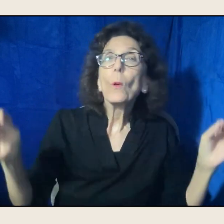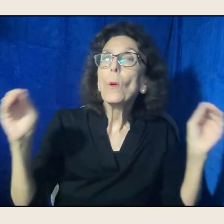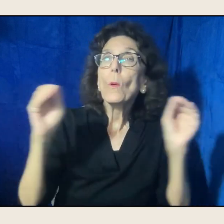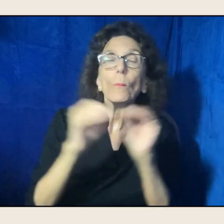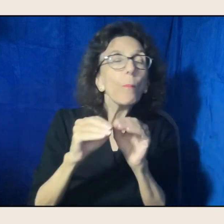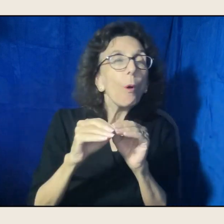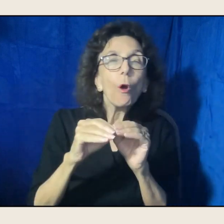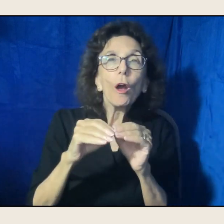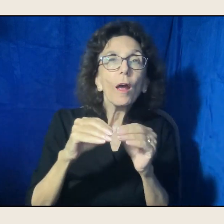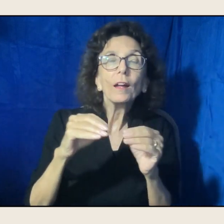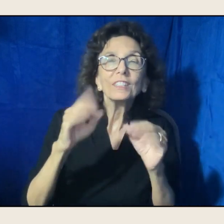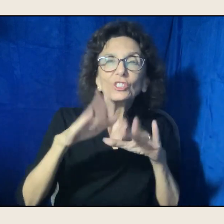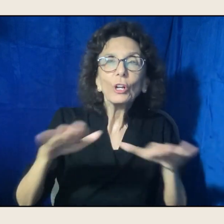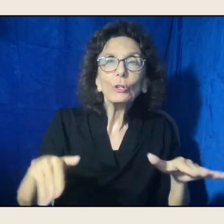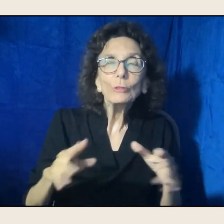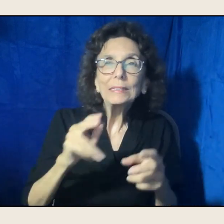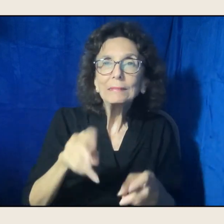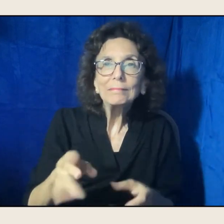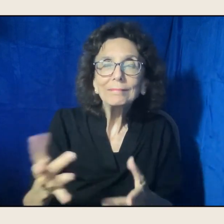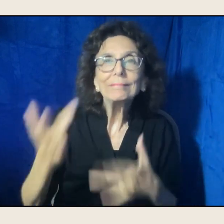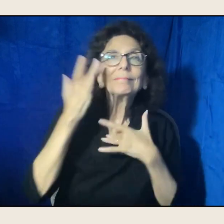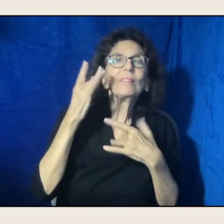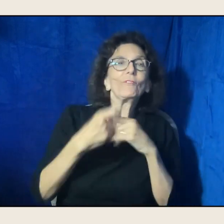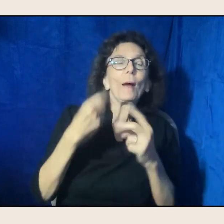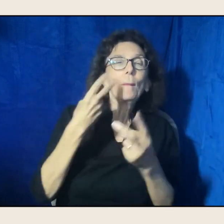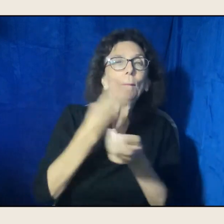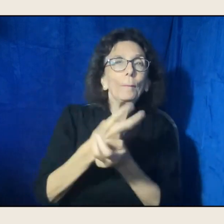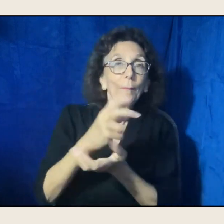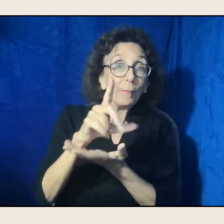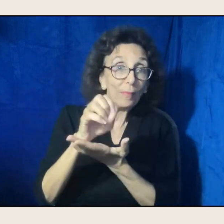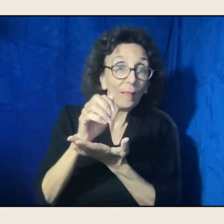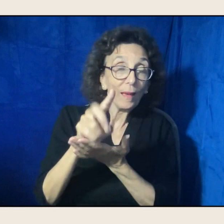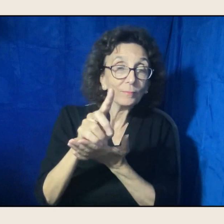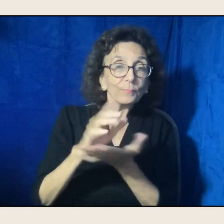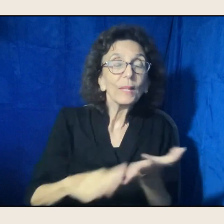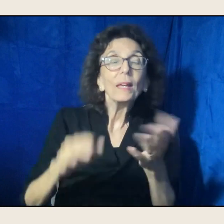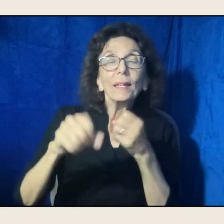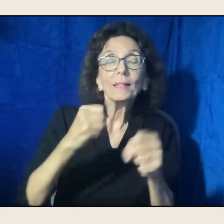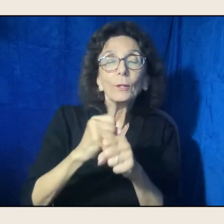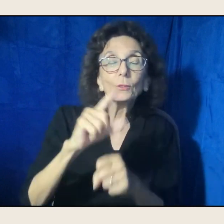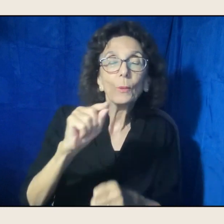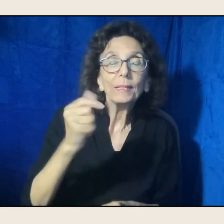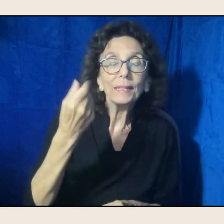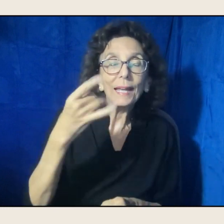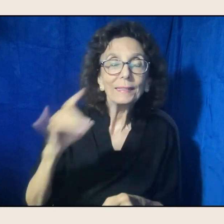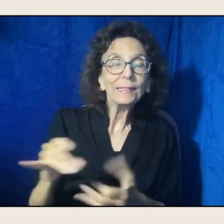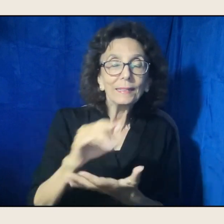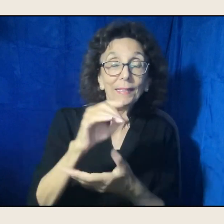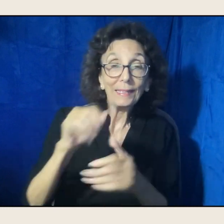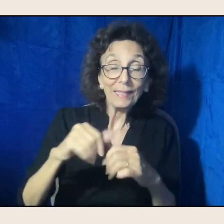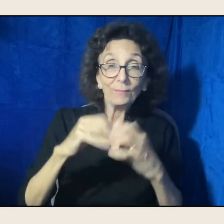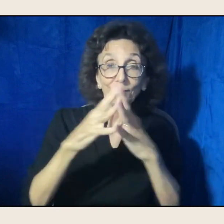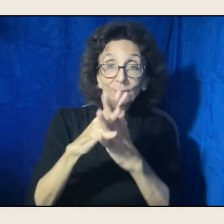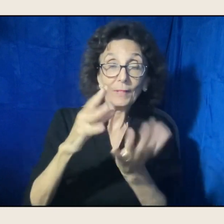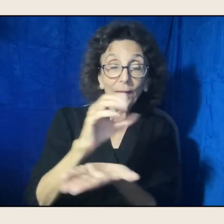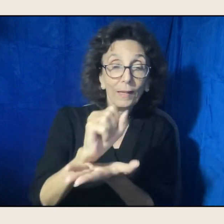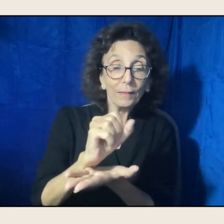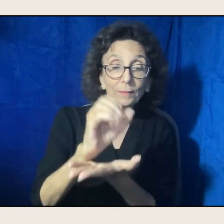In 2018, Mel Chin founded S.O.U.R.C.E., which stands for Studio Sustained Operations Utilizing Resources